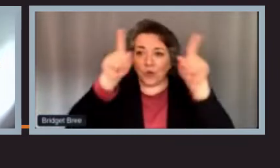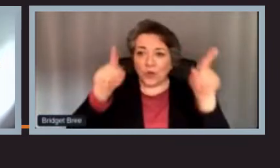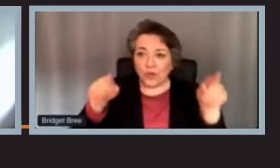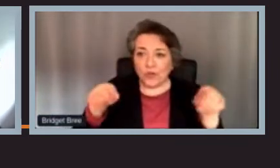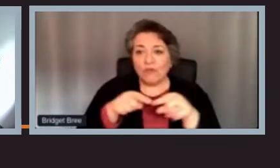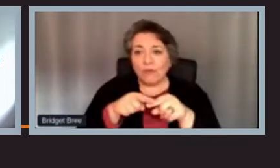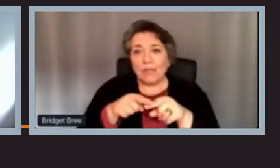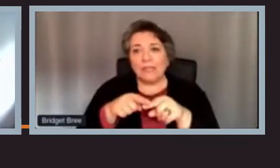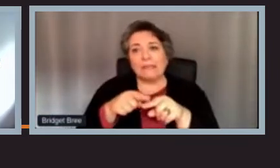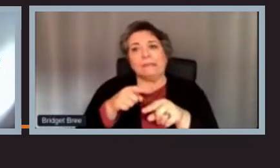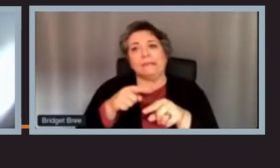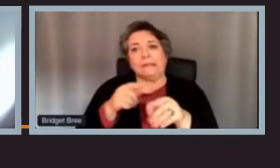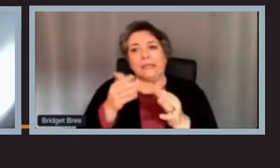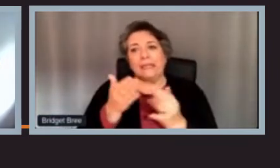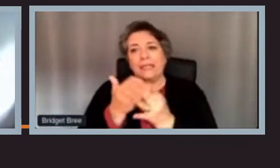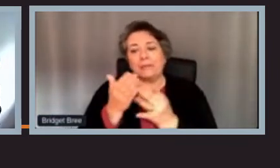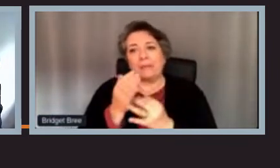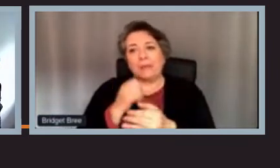they found whilst producing content.